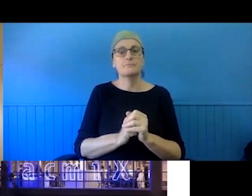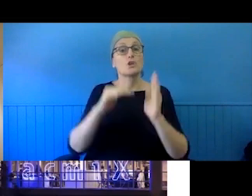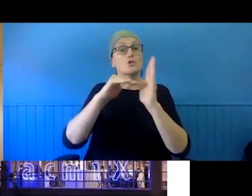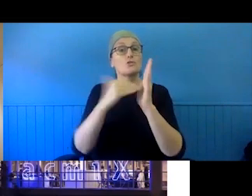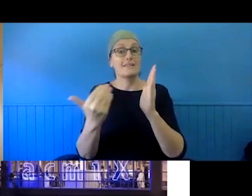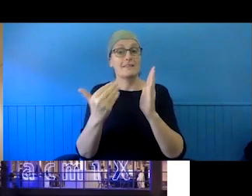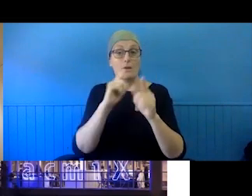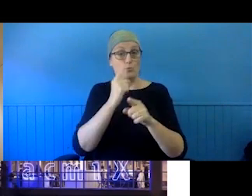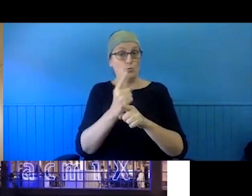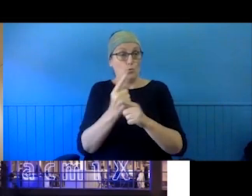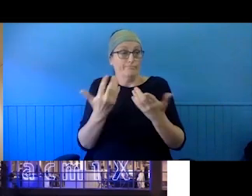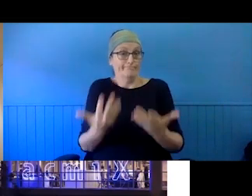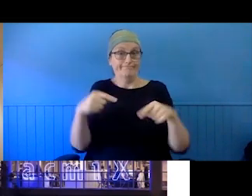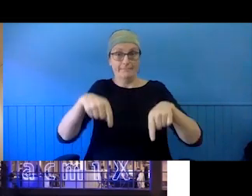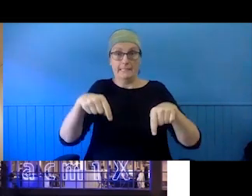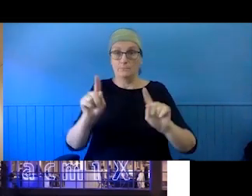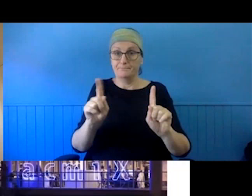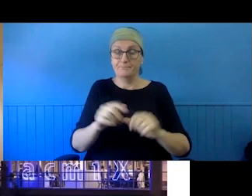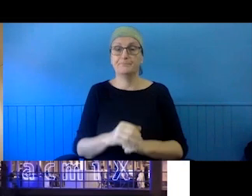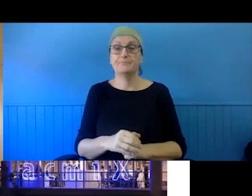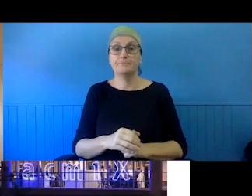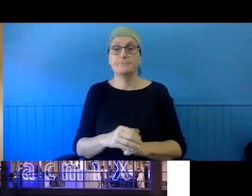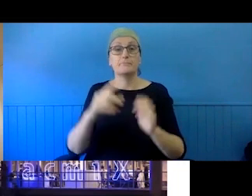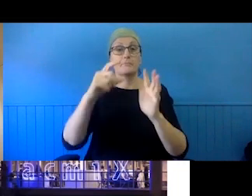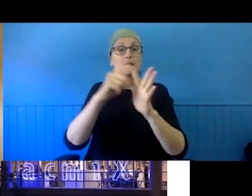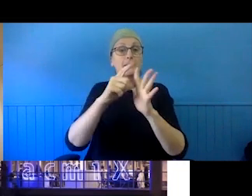It was interesting - Tandi, in her talk on Wednesday, shared a poll. A